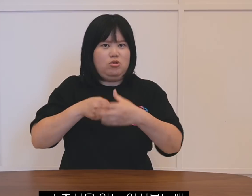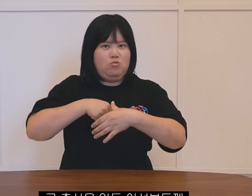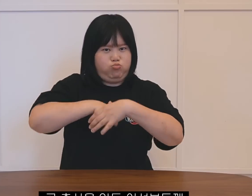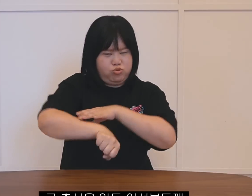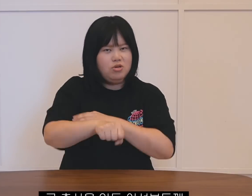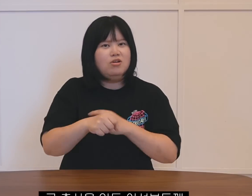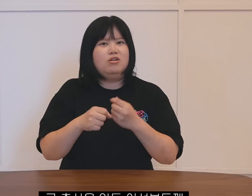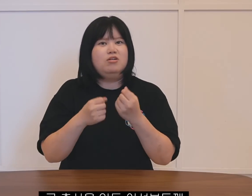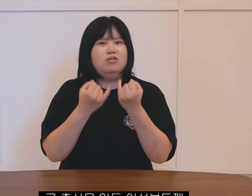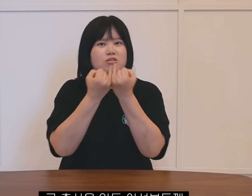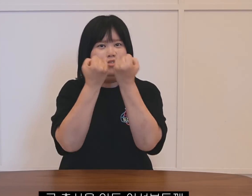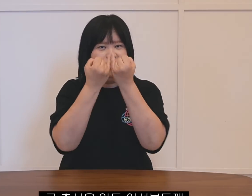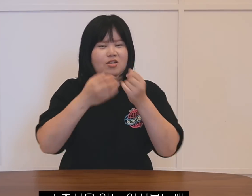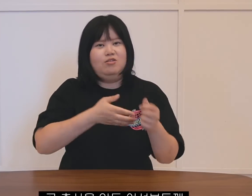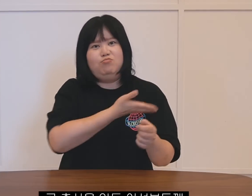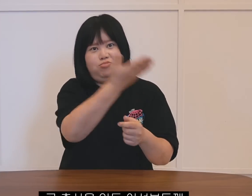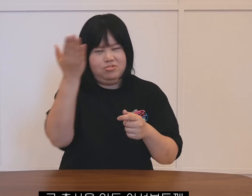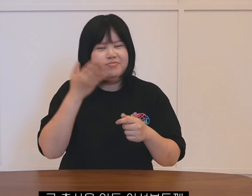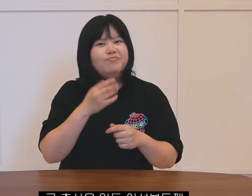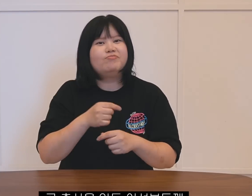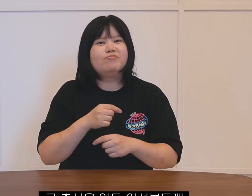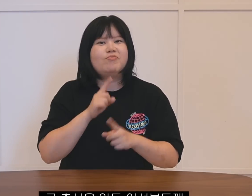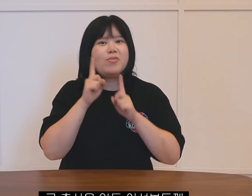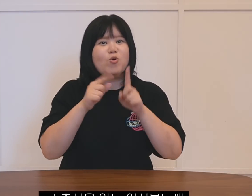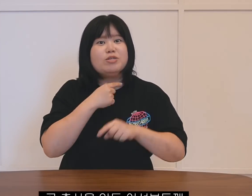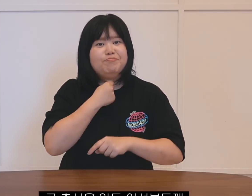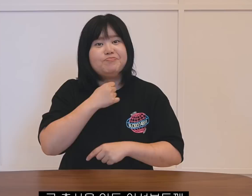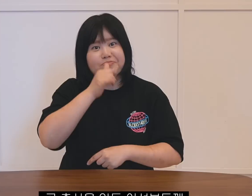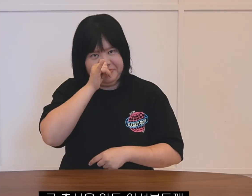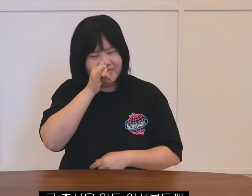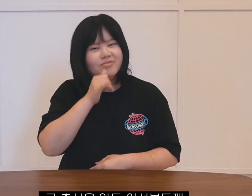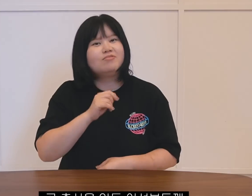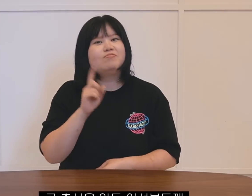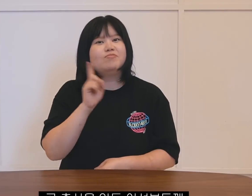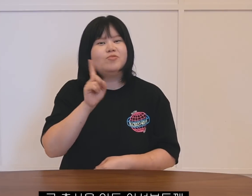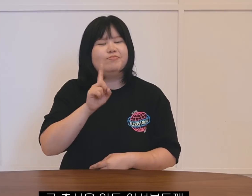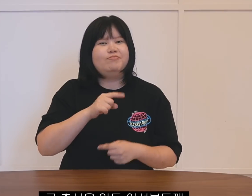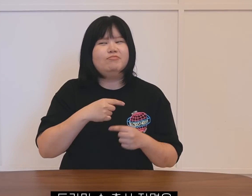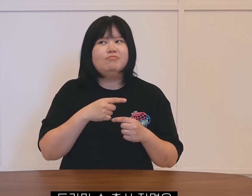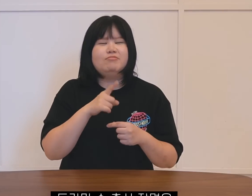For women who are about to give birth.